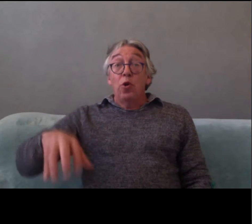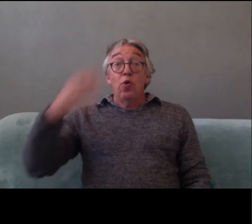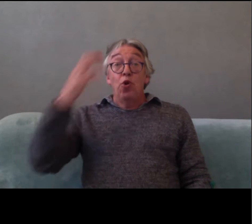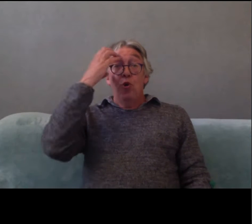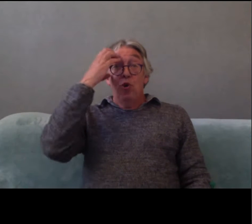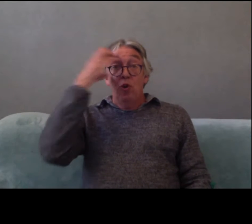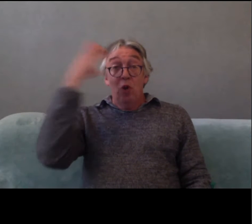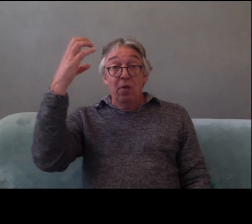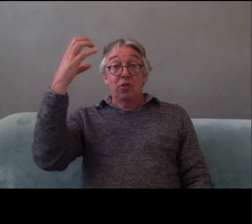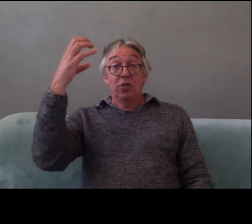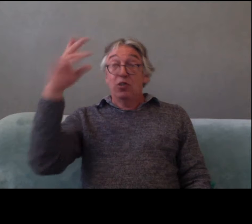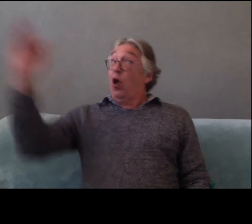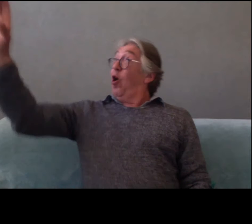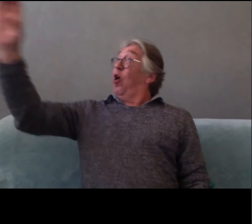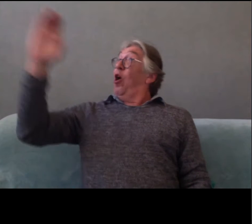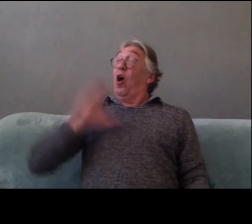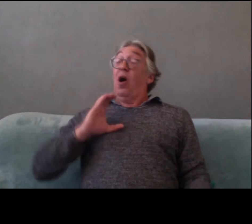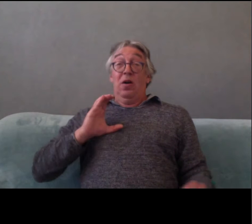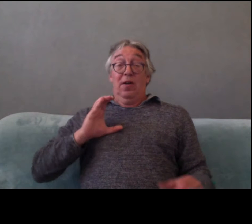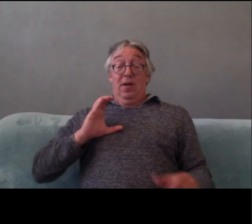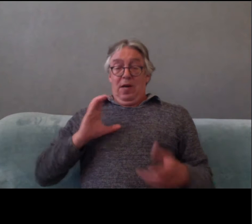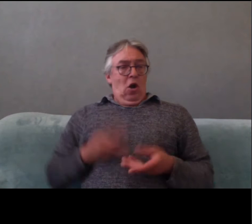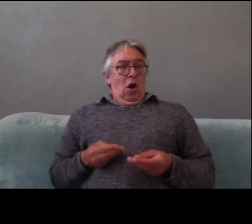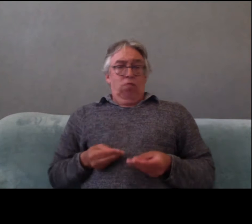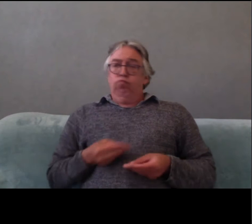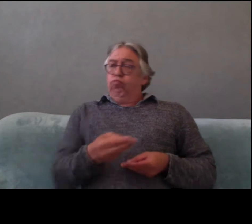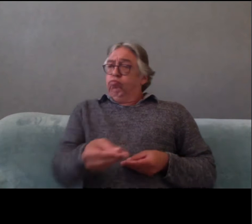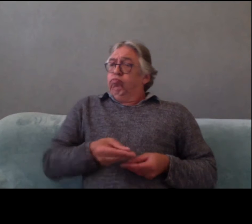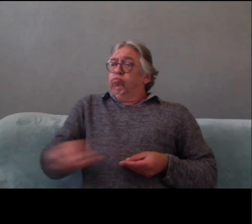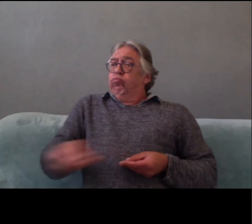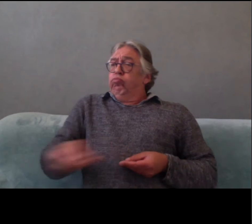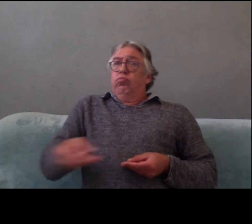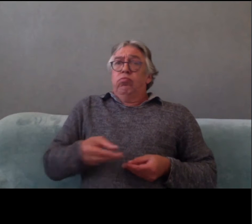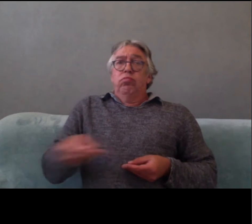but also with the way the EU itself has lead this.